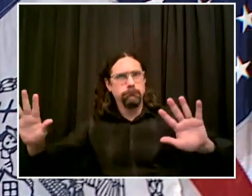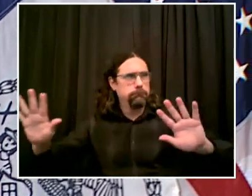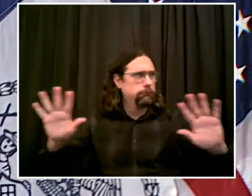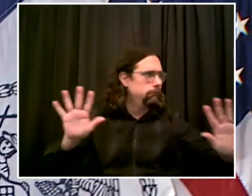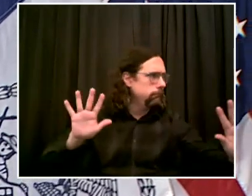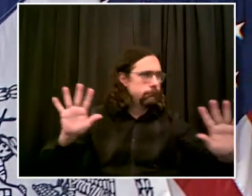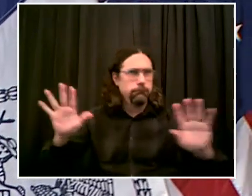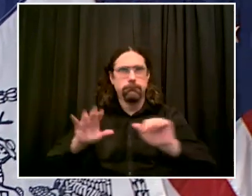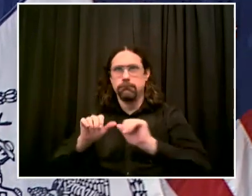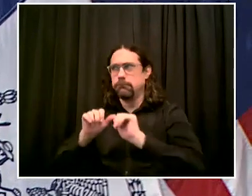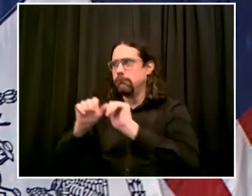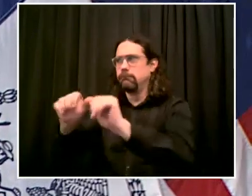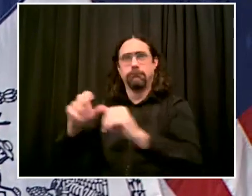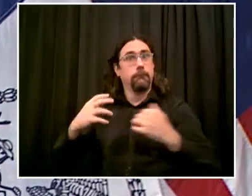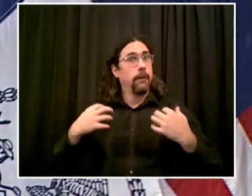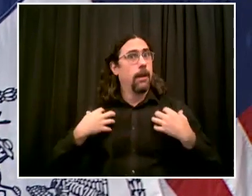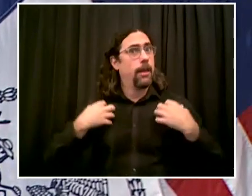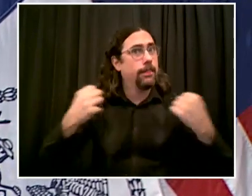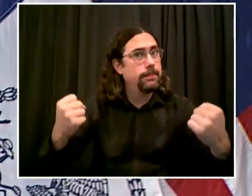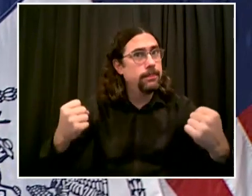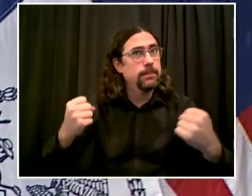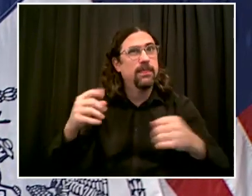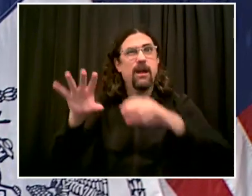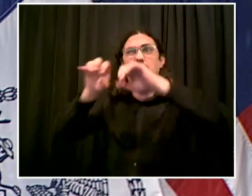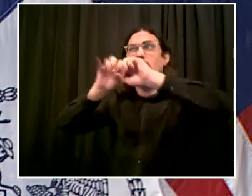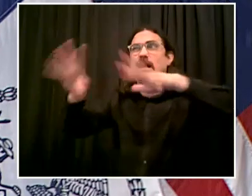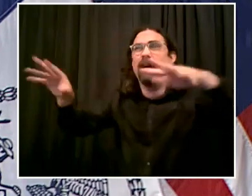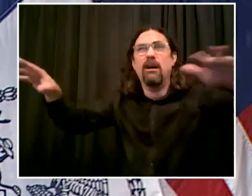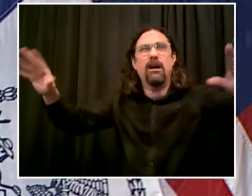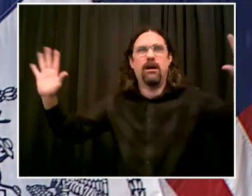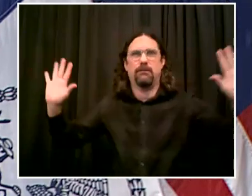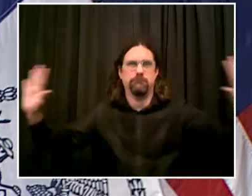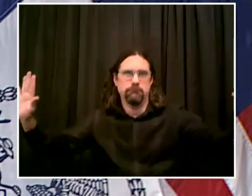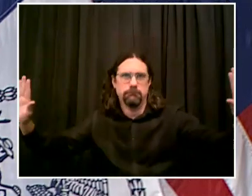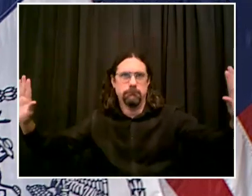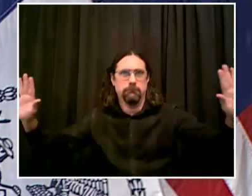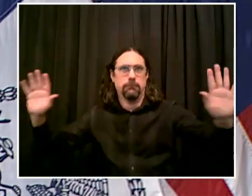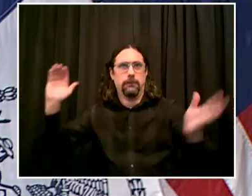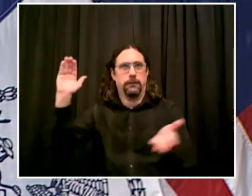CRISIS. THE MOST IMPORTANT THING WE CAN DO IS TO KEEP OURSELVES HEALTHY AND KEEP THE INFECTION RATE LOW IN THE ITCY.